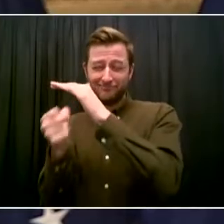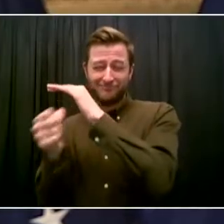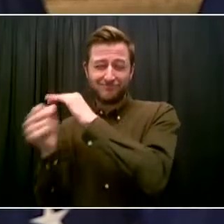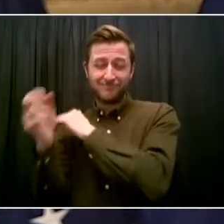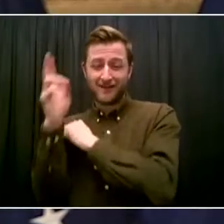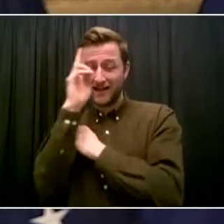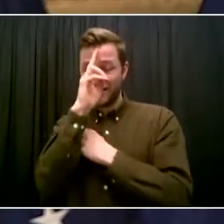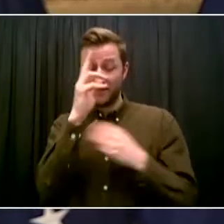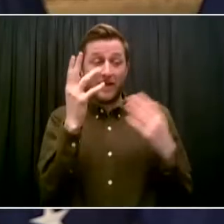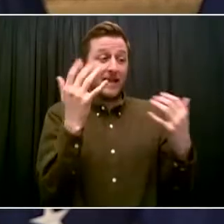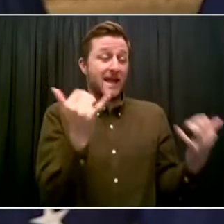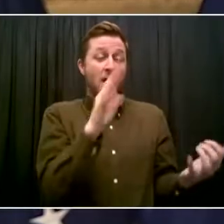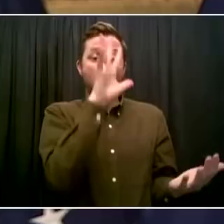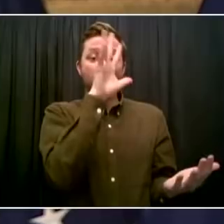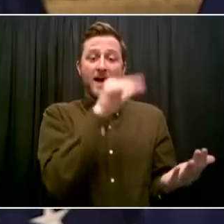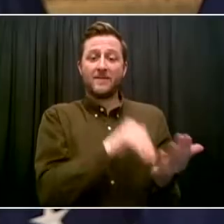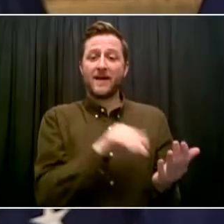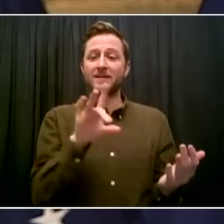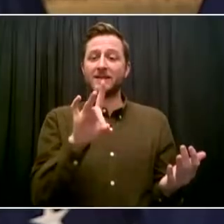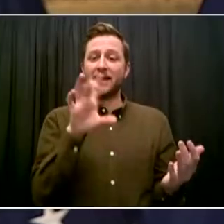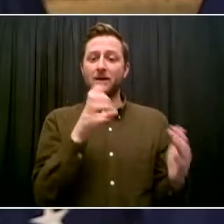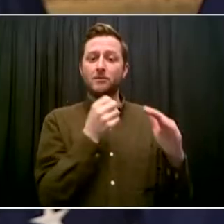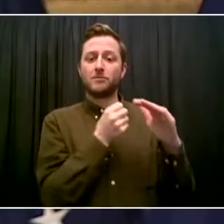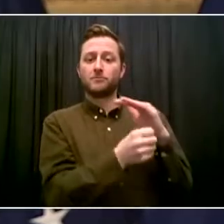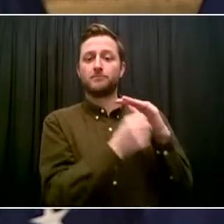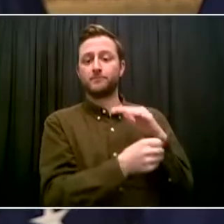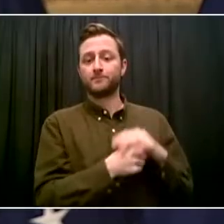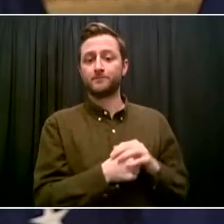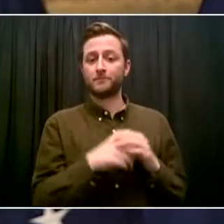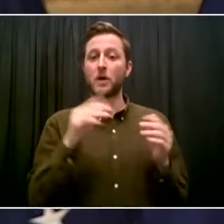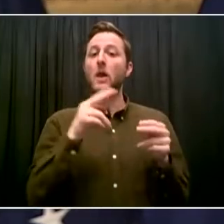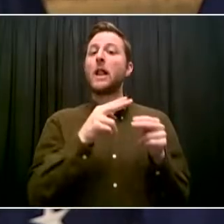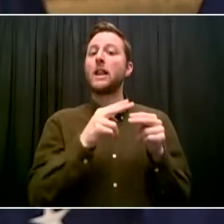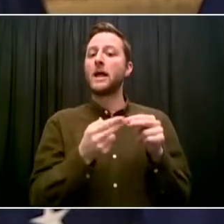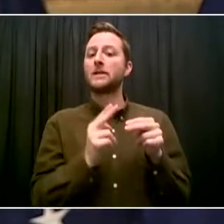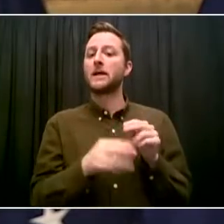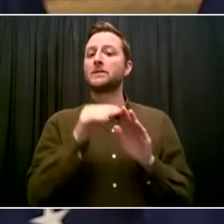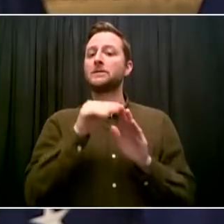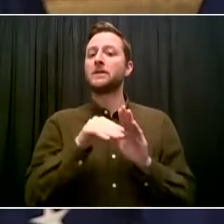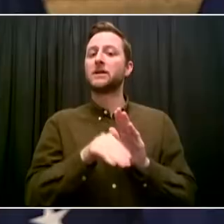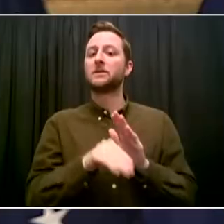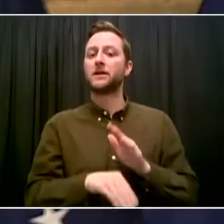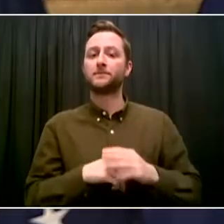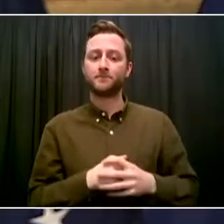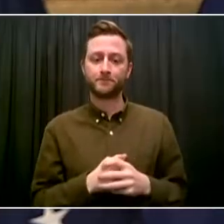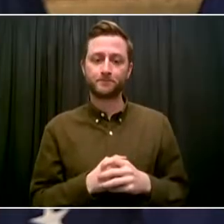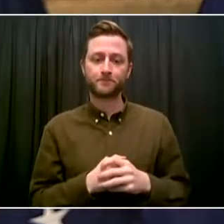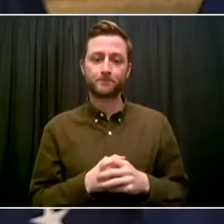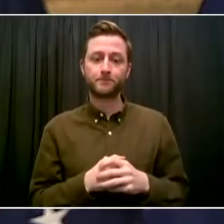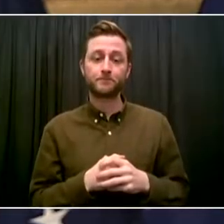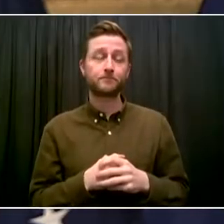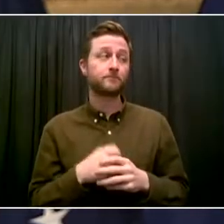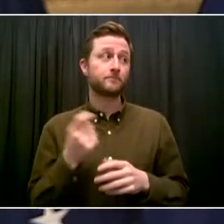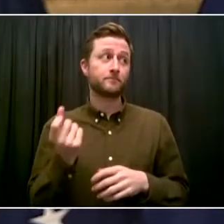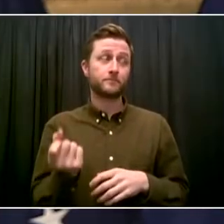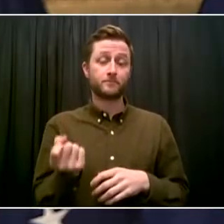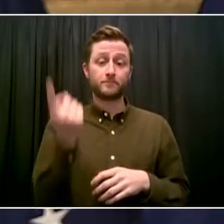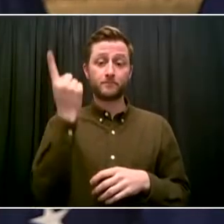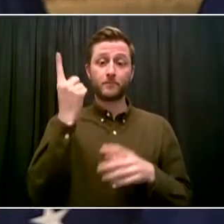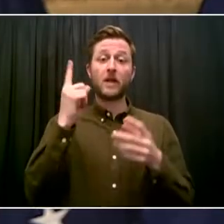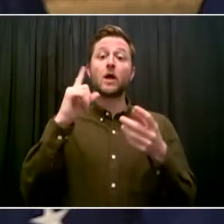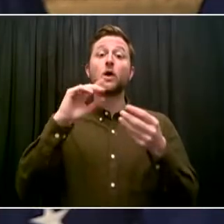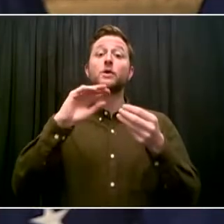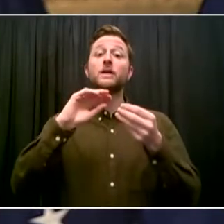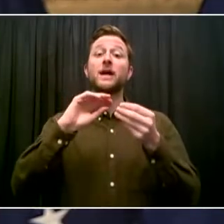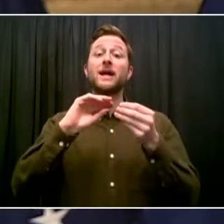FROM A TOTAL OF 6500 PATIENTS